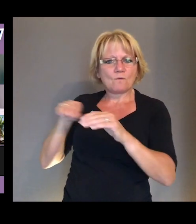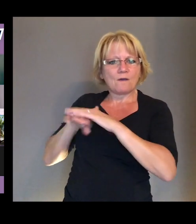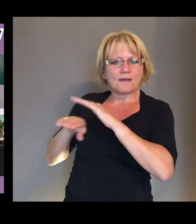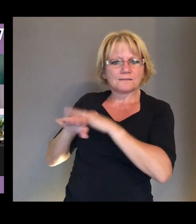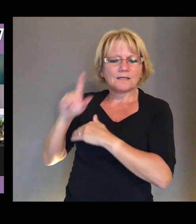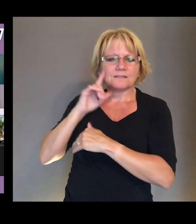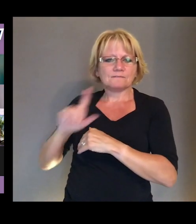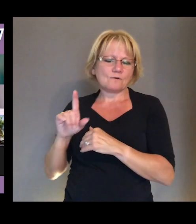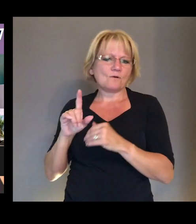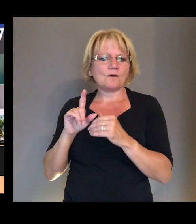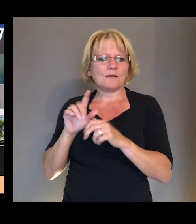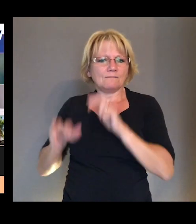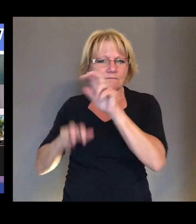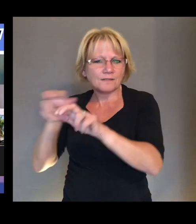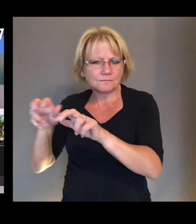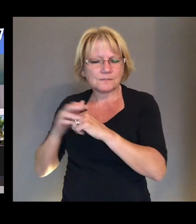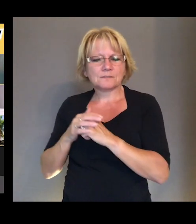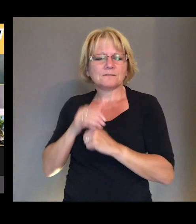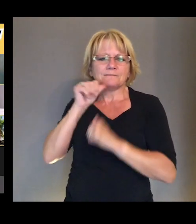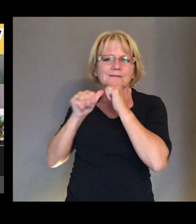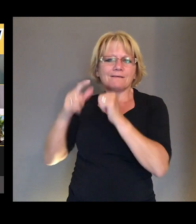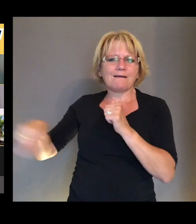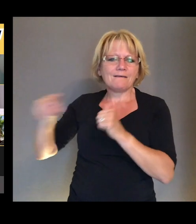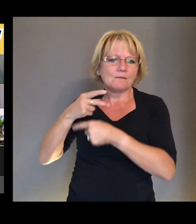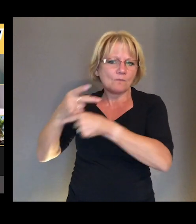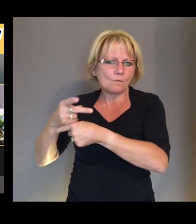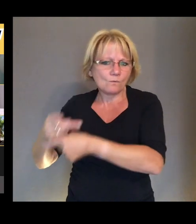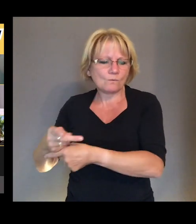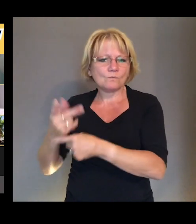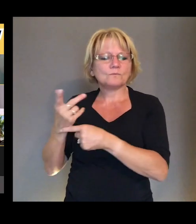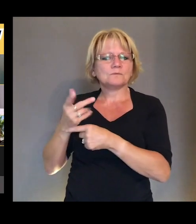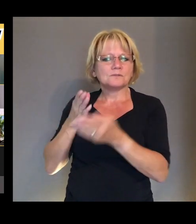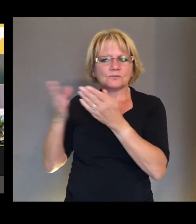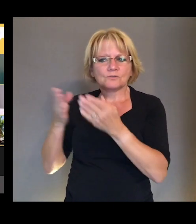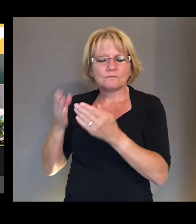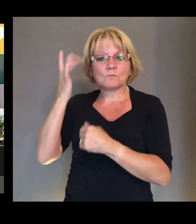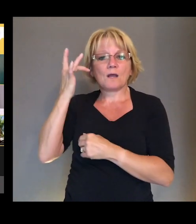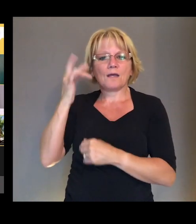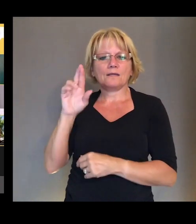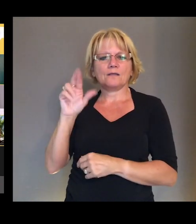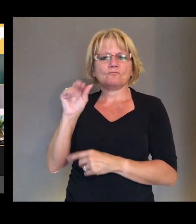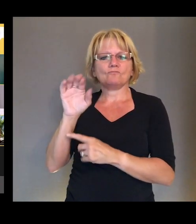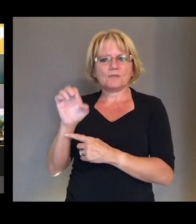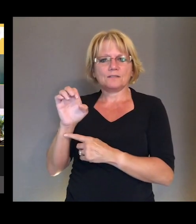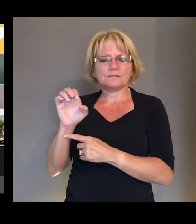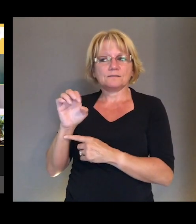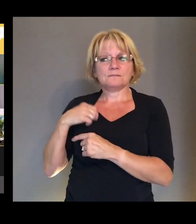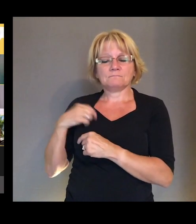Banks and insurance companies used these maps for decades to deny black people loans and other services based purely on race.